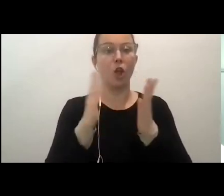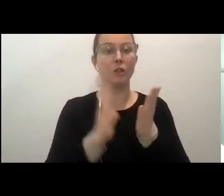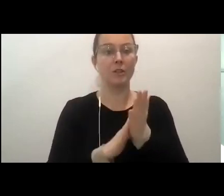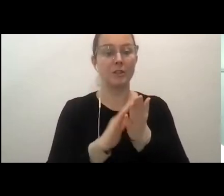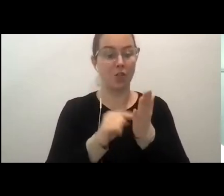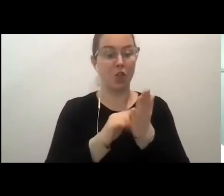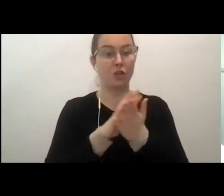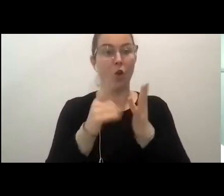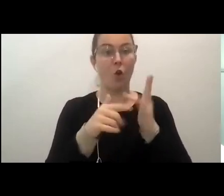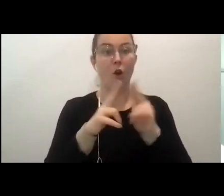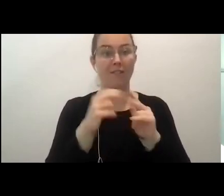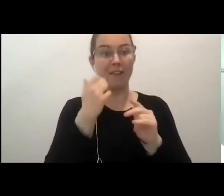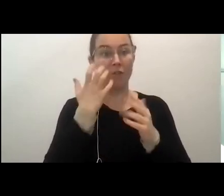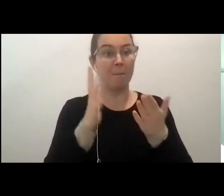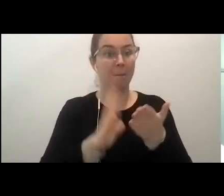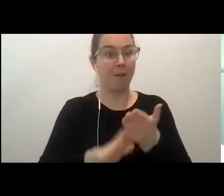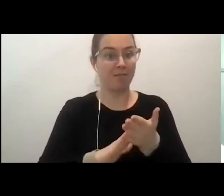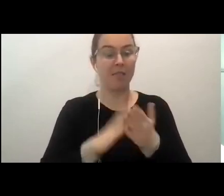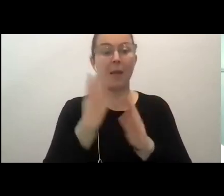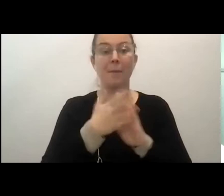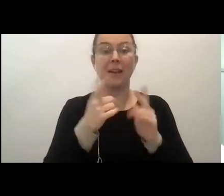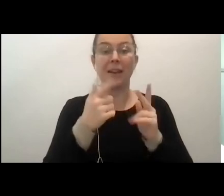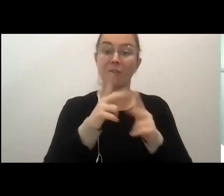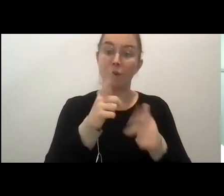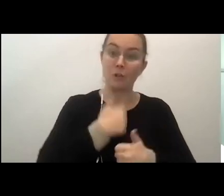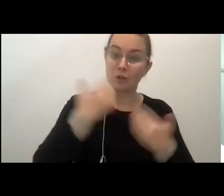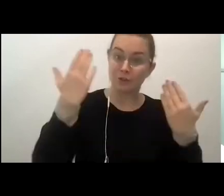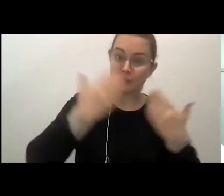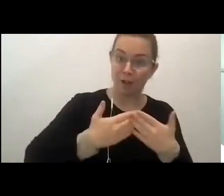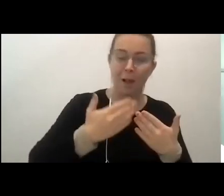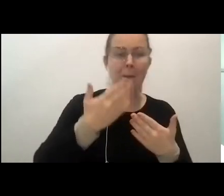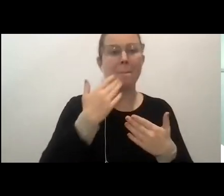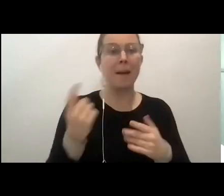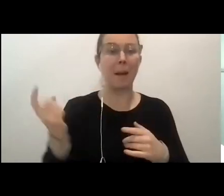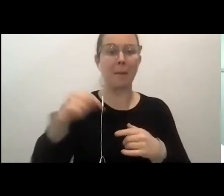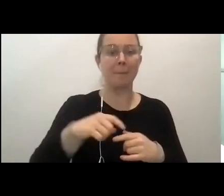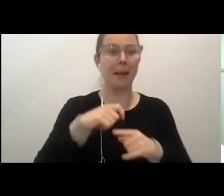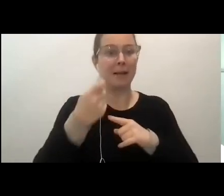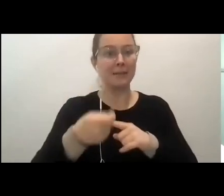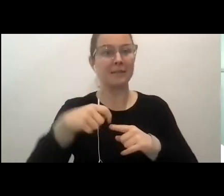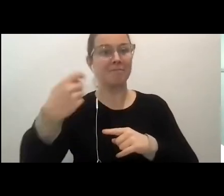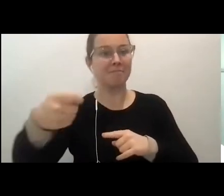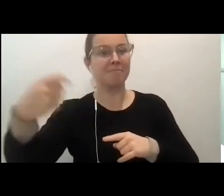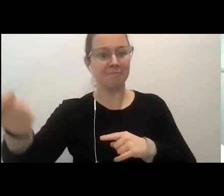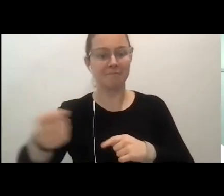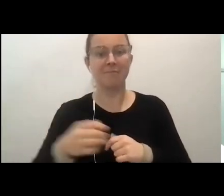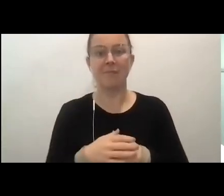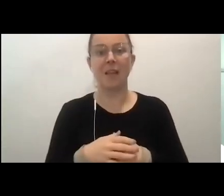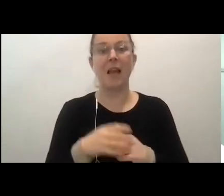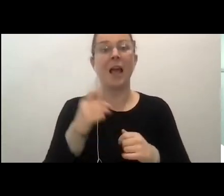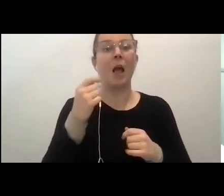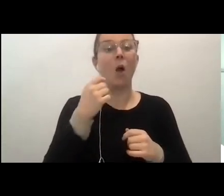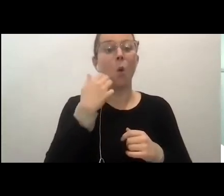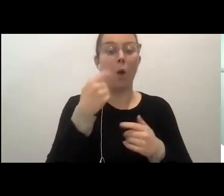please come along, you're more than welcome to join us in the months thereafter. We have a theme for each night.